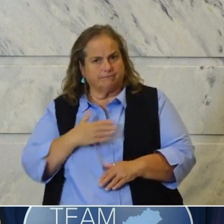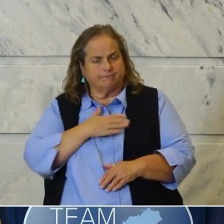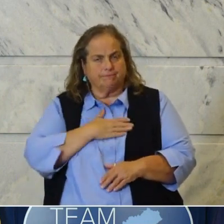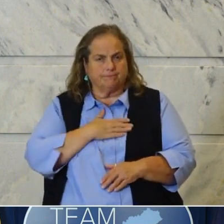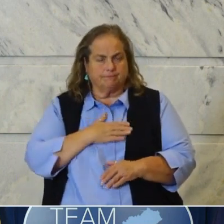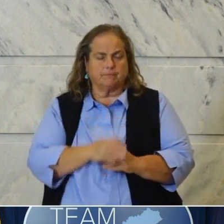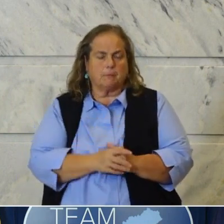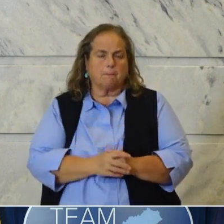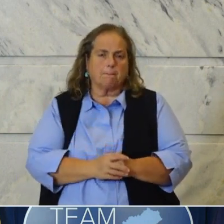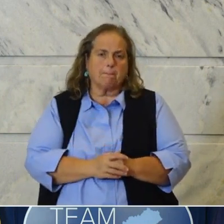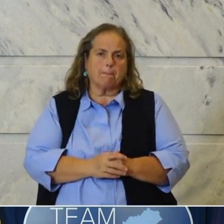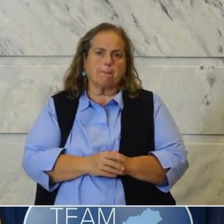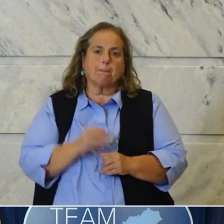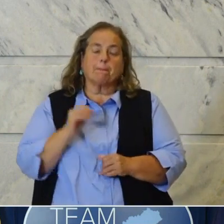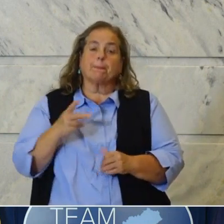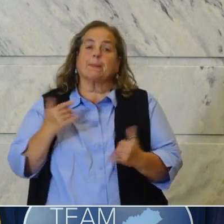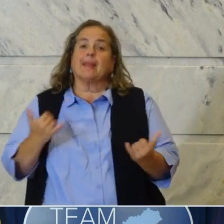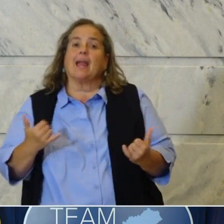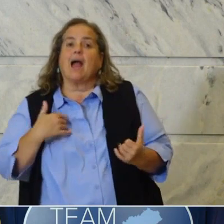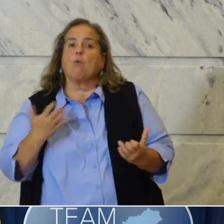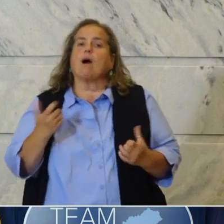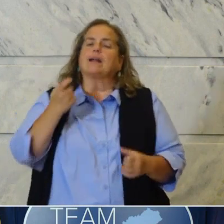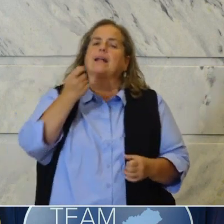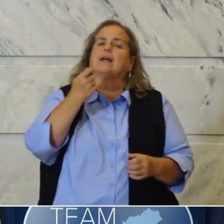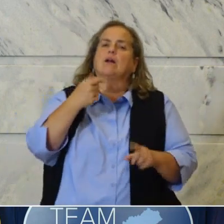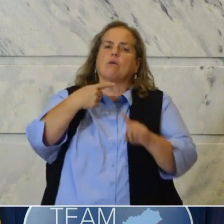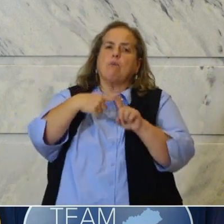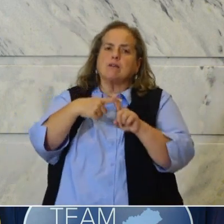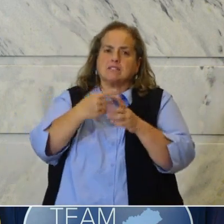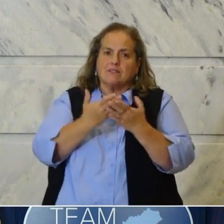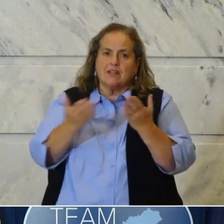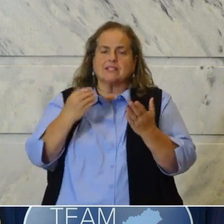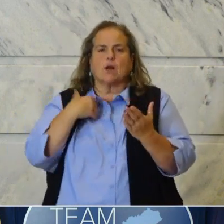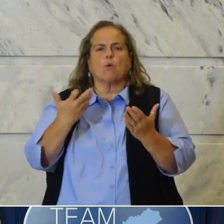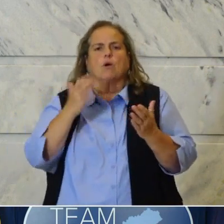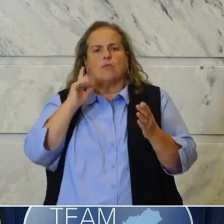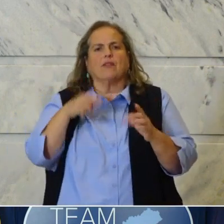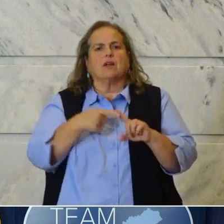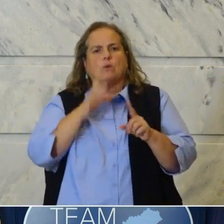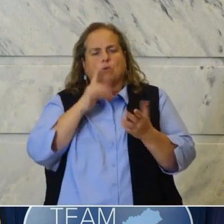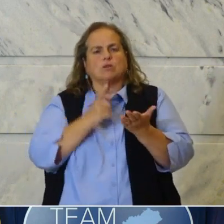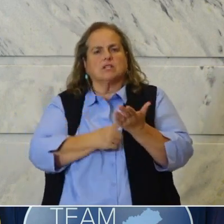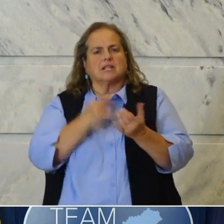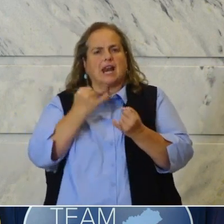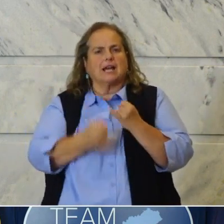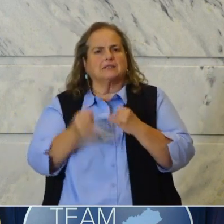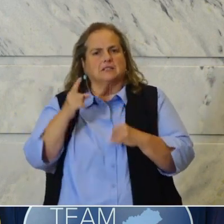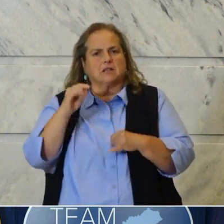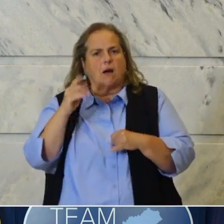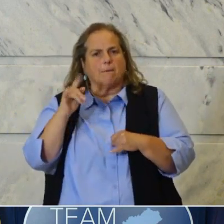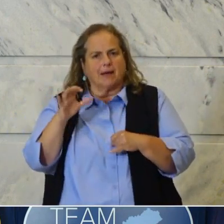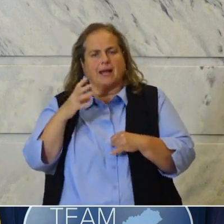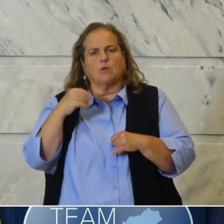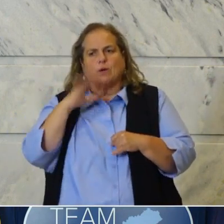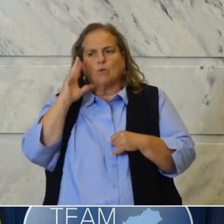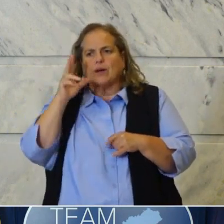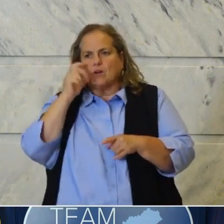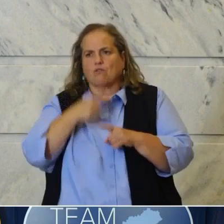All right, I want a little bit of positivity, and then we're gonna move into our last topic and we're gonna hear from from Dr Stack. You know, I'm